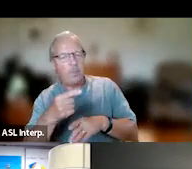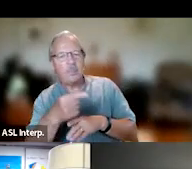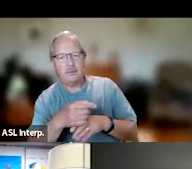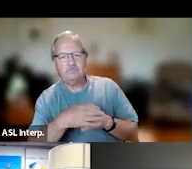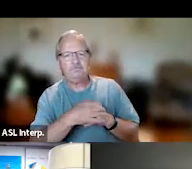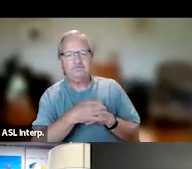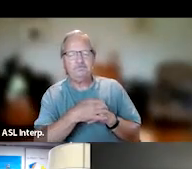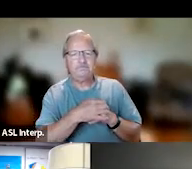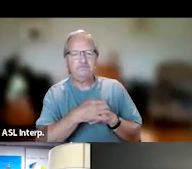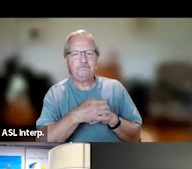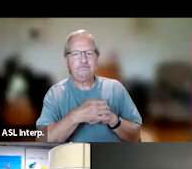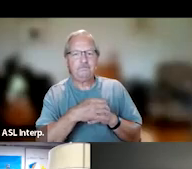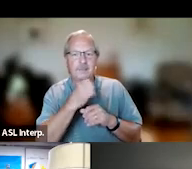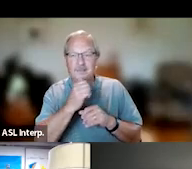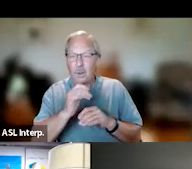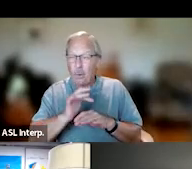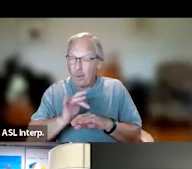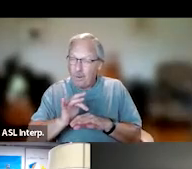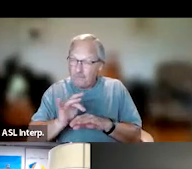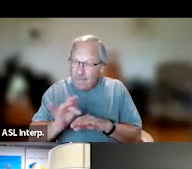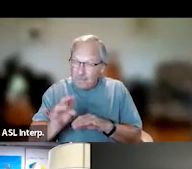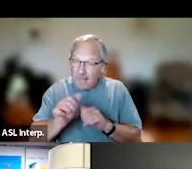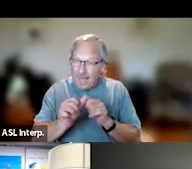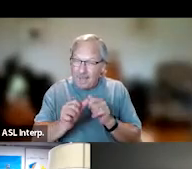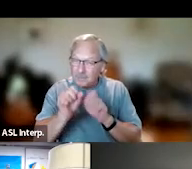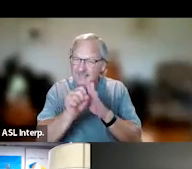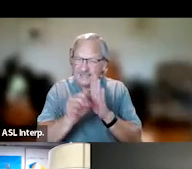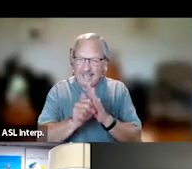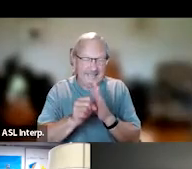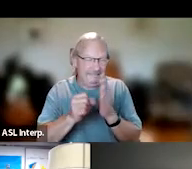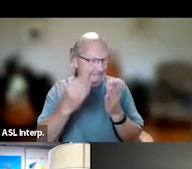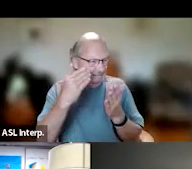It won't be available in every state, and we don't have an answer for that, unfortunately.